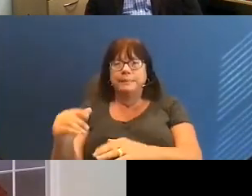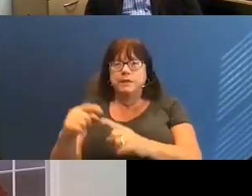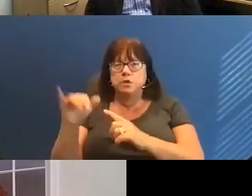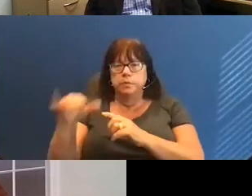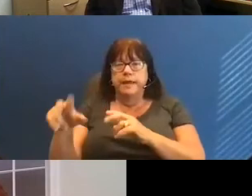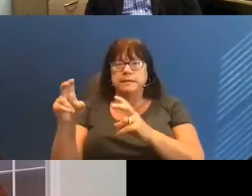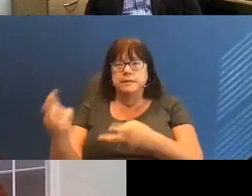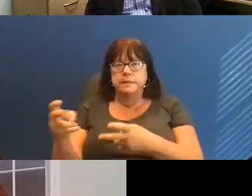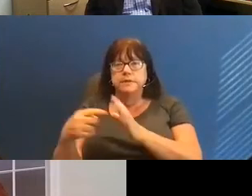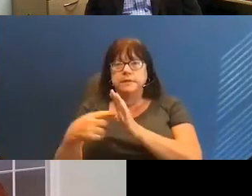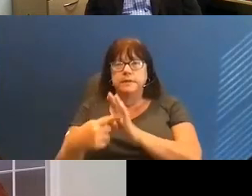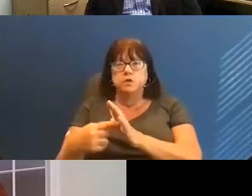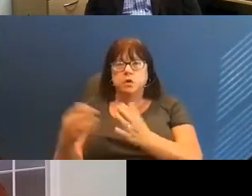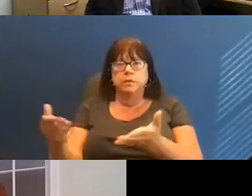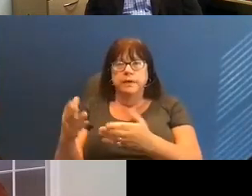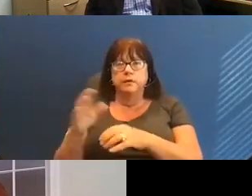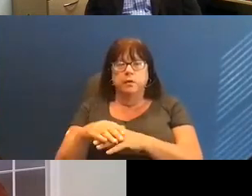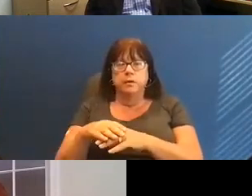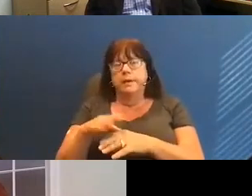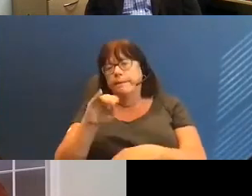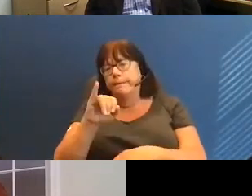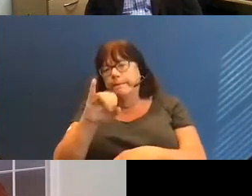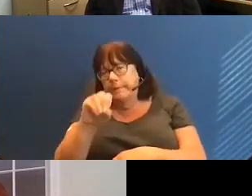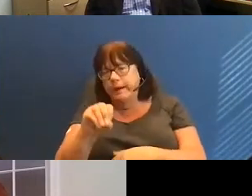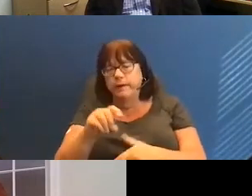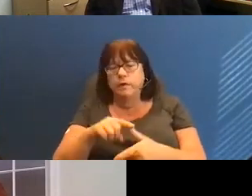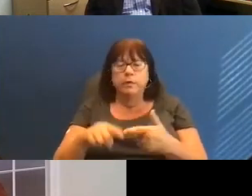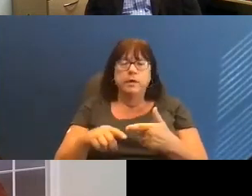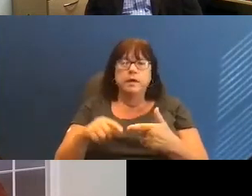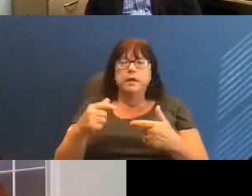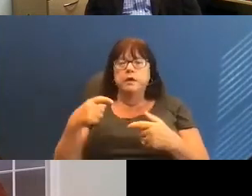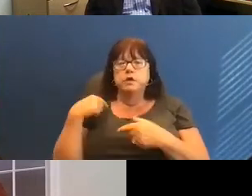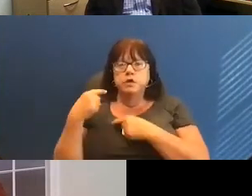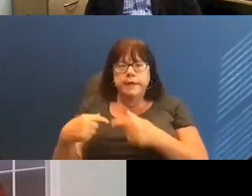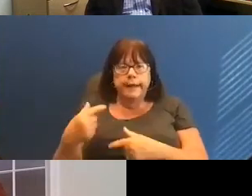on the stove biology genetics, nutrition, etc. And then another approach we've taken on the guide is